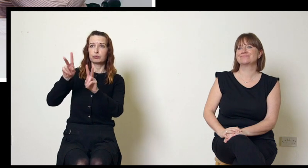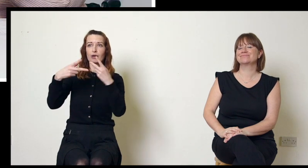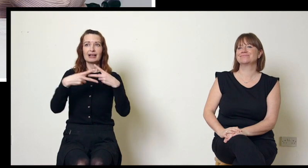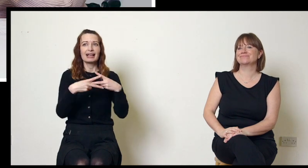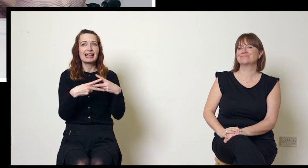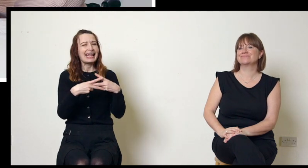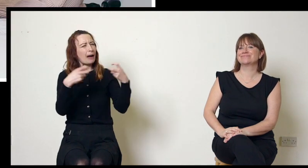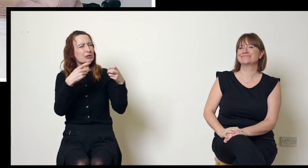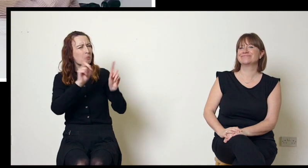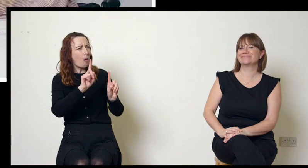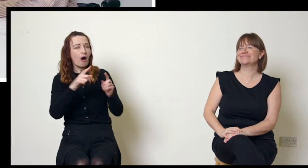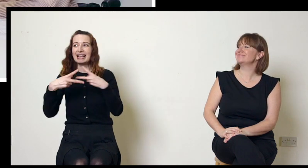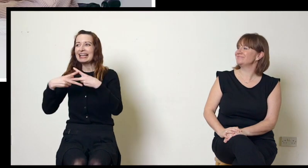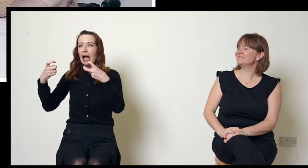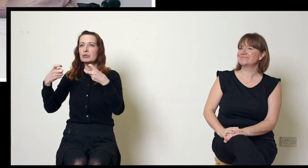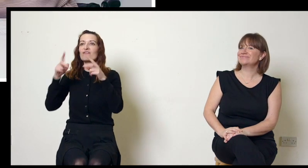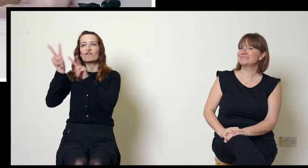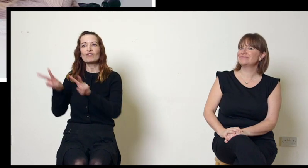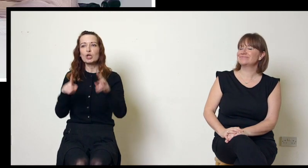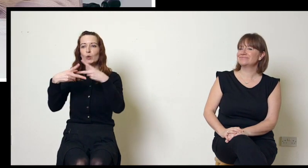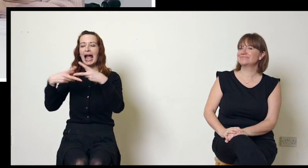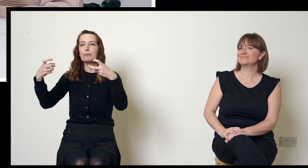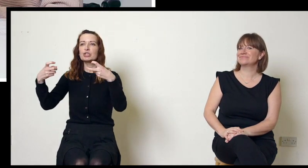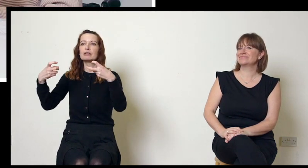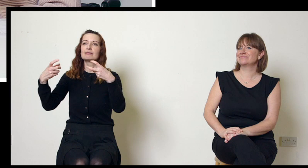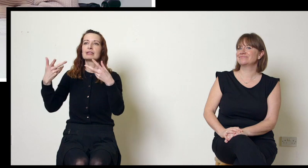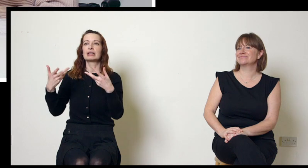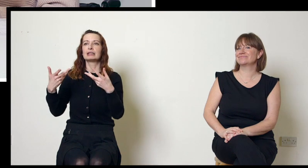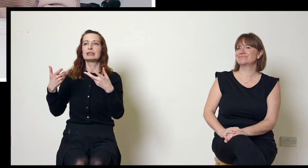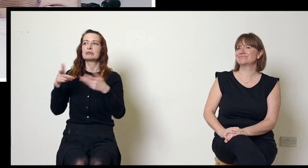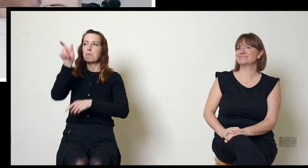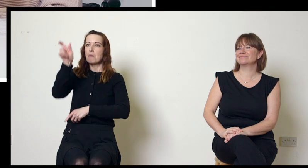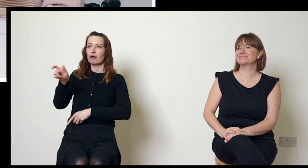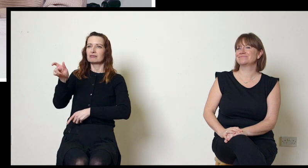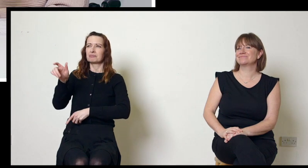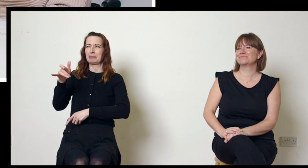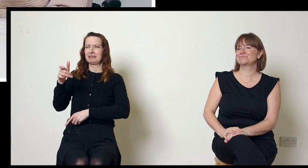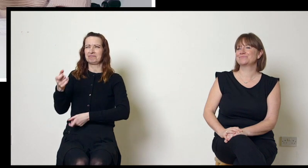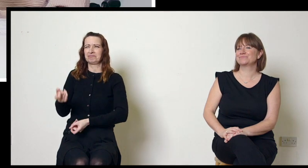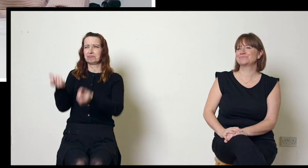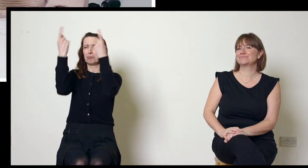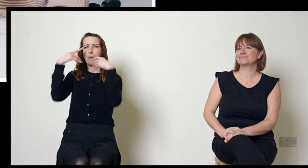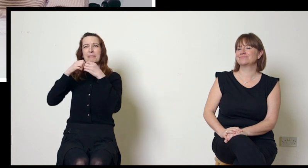well captioning is like video captioning. So if someone you know doesn’t understand BSL they can actually